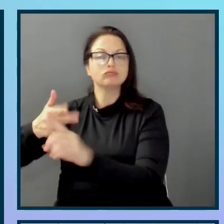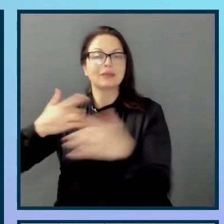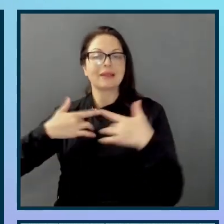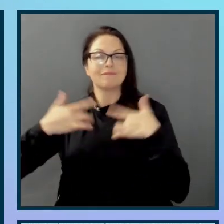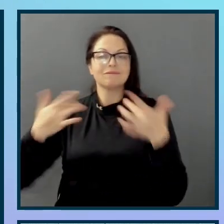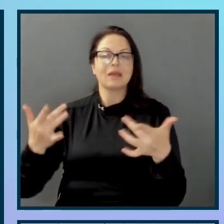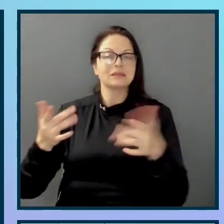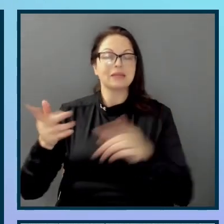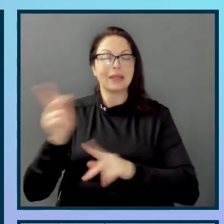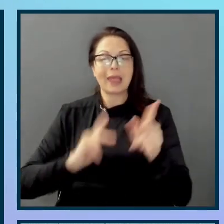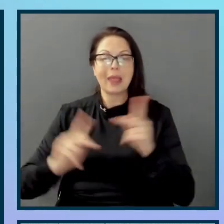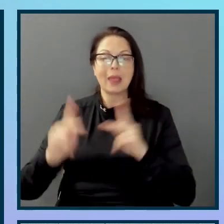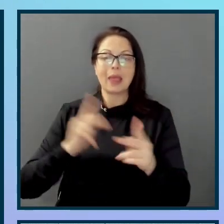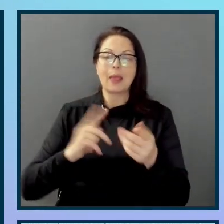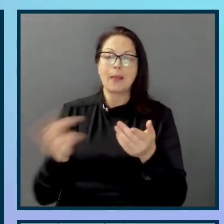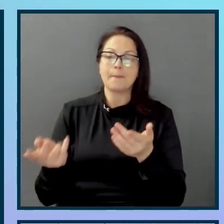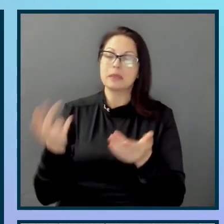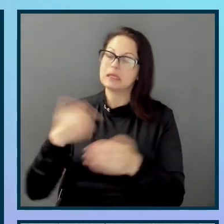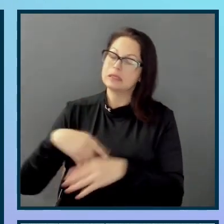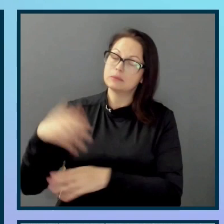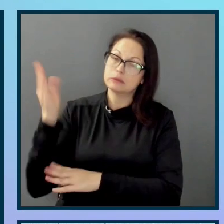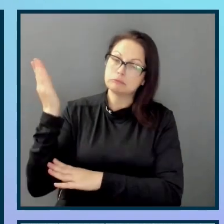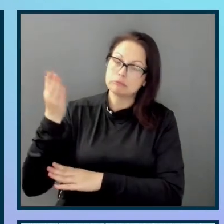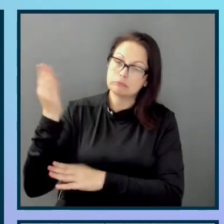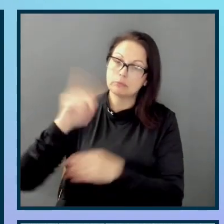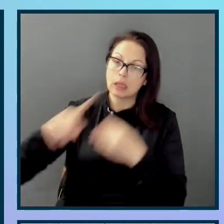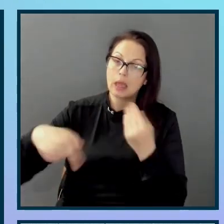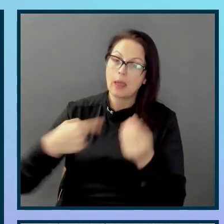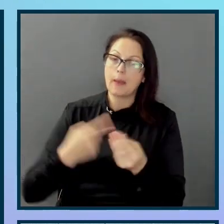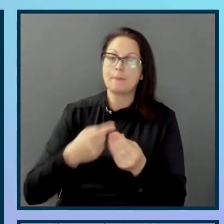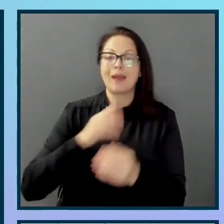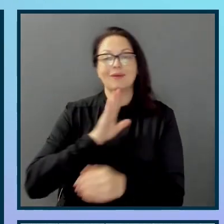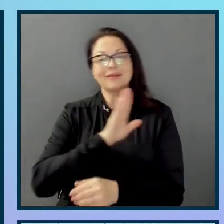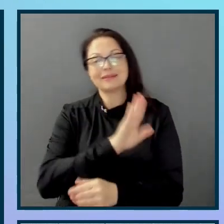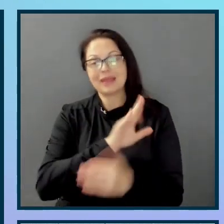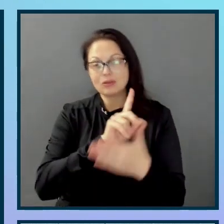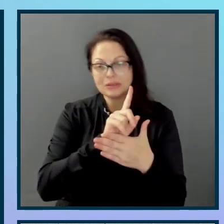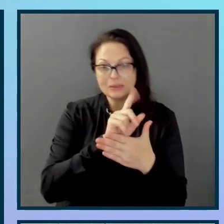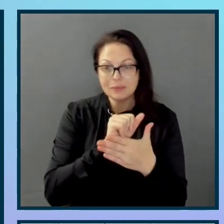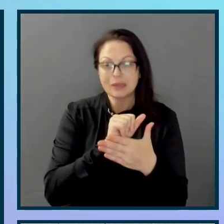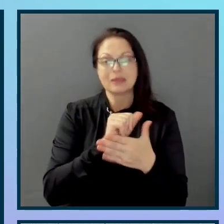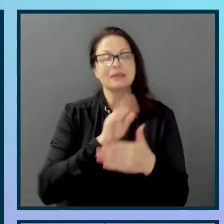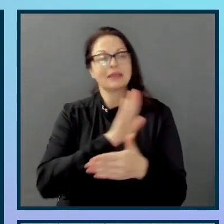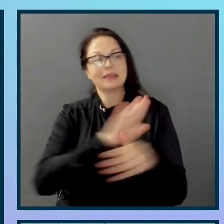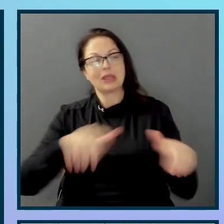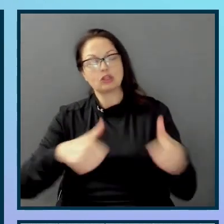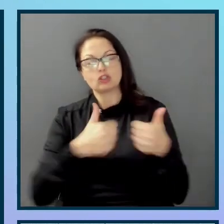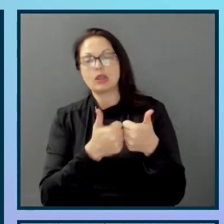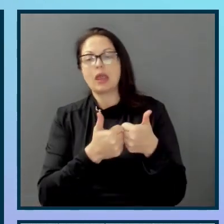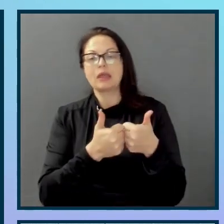and the challenges that they've worked through and that they've overcome in their life, in their careers. And that was really helpful for people